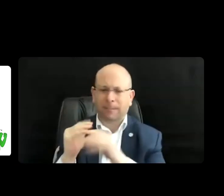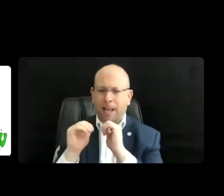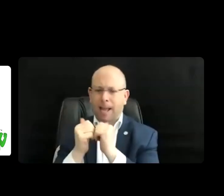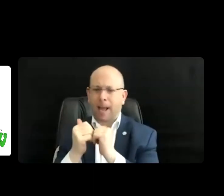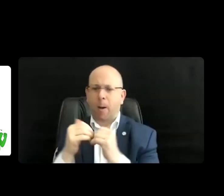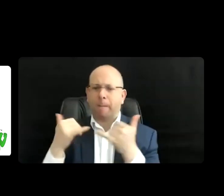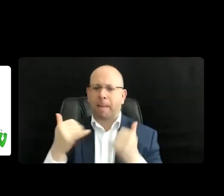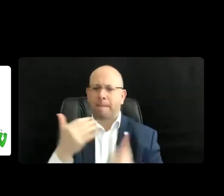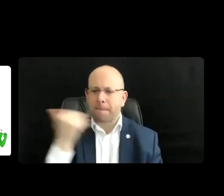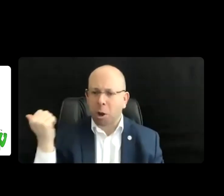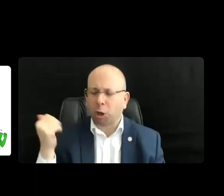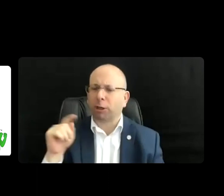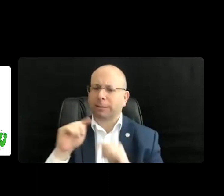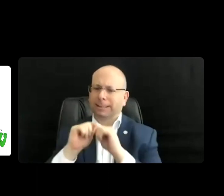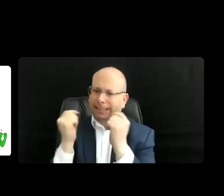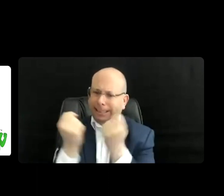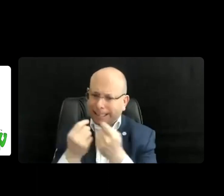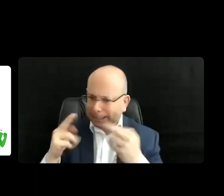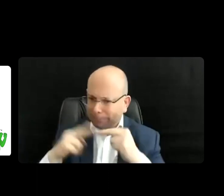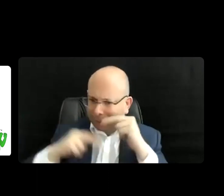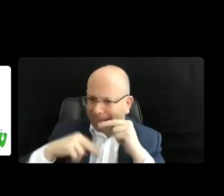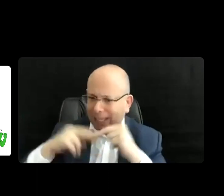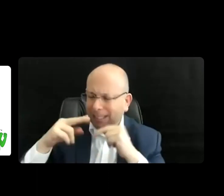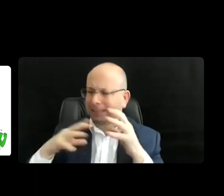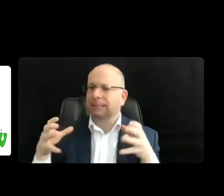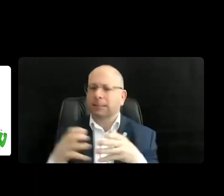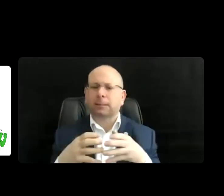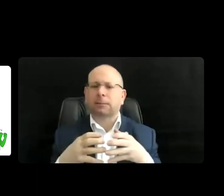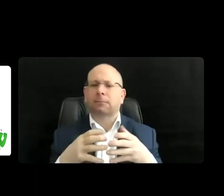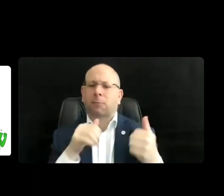So a team may look at changing the coach, changing out the players, putting